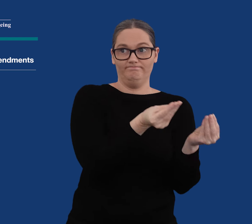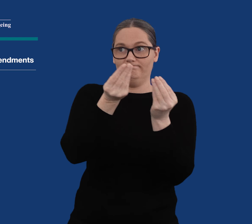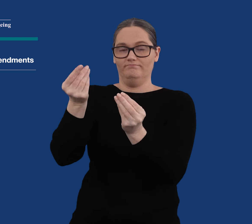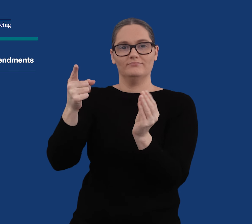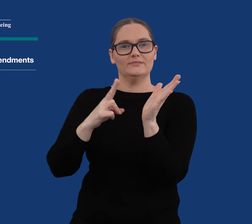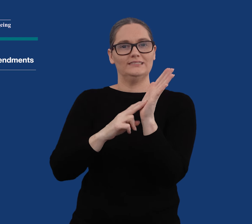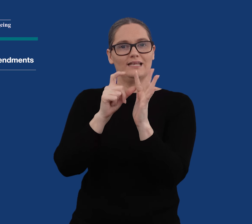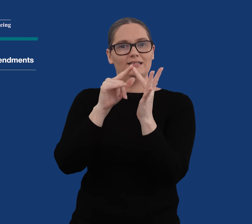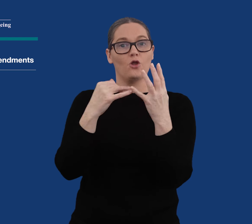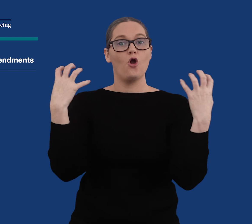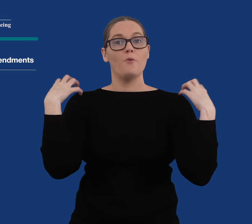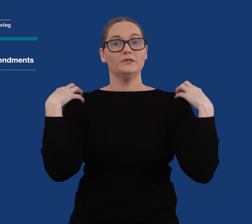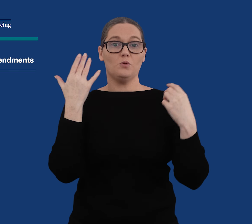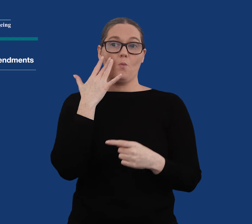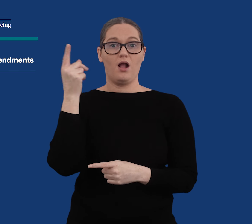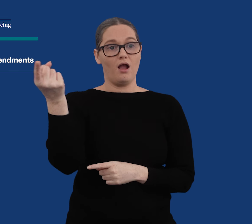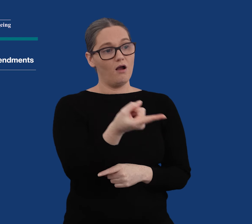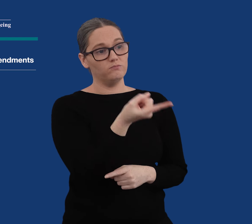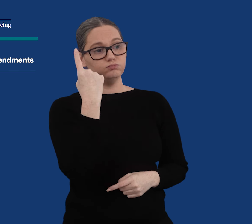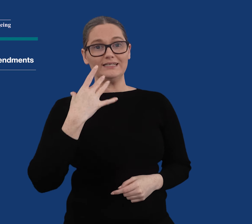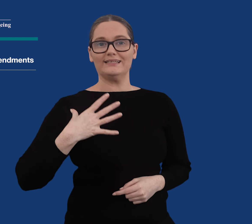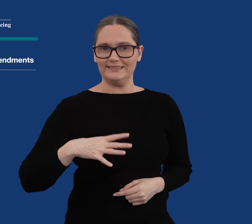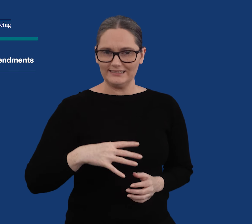to the NDIS Commissioner when required.